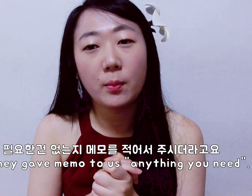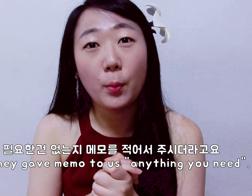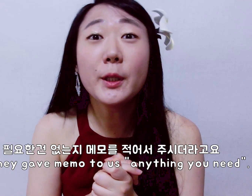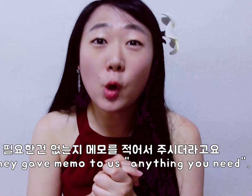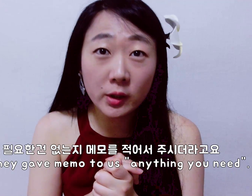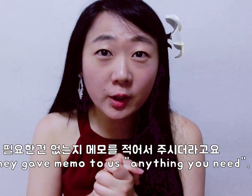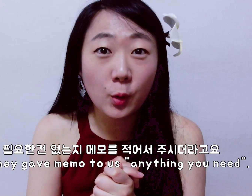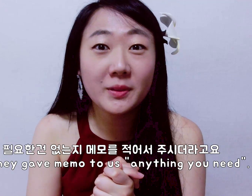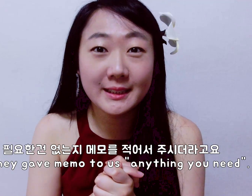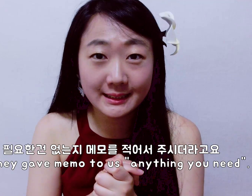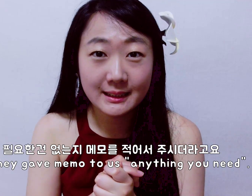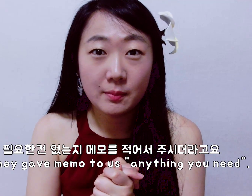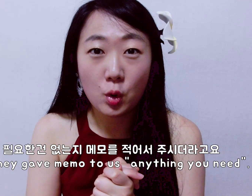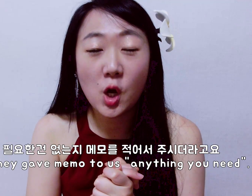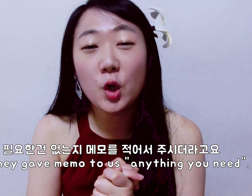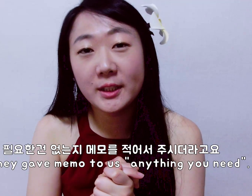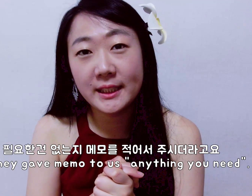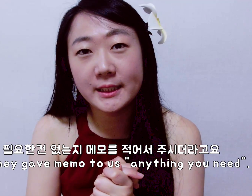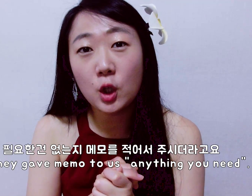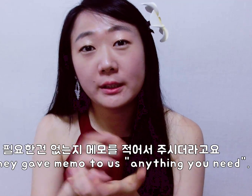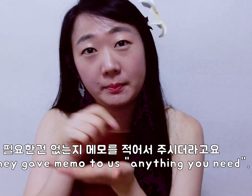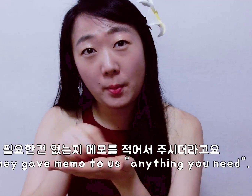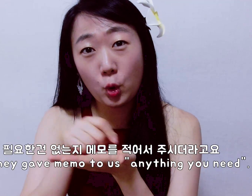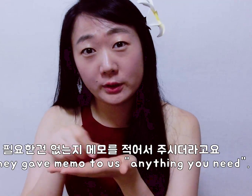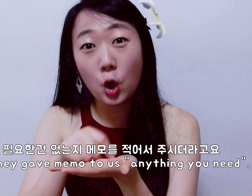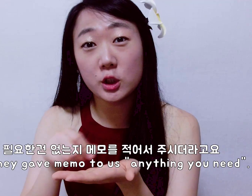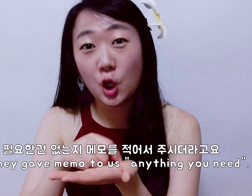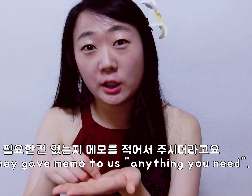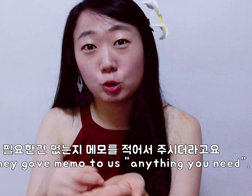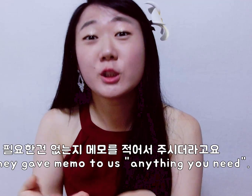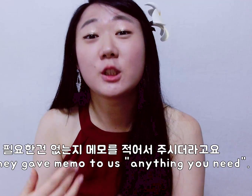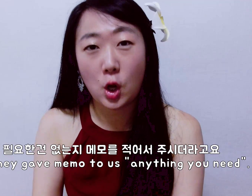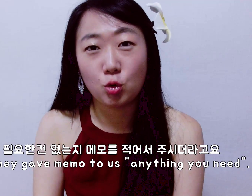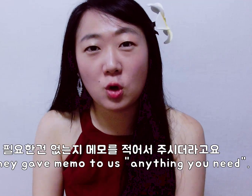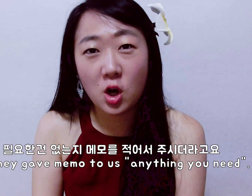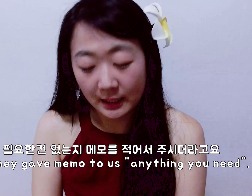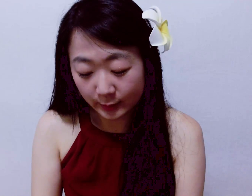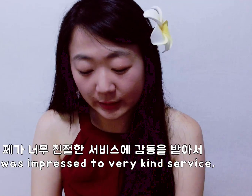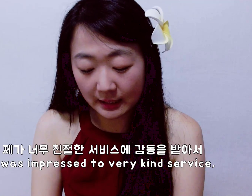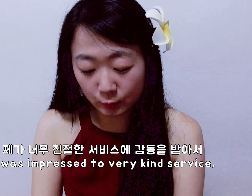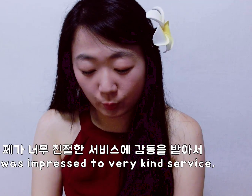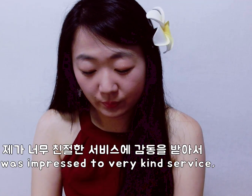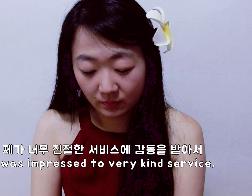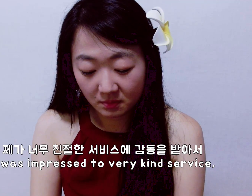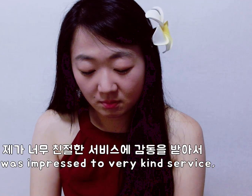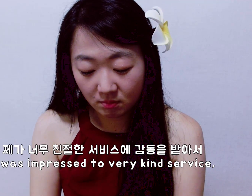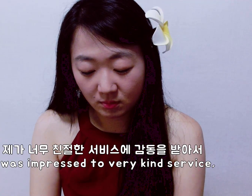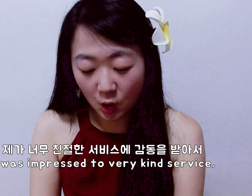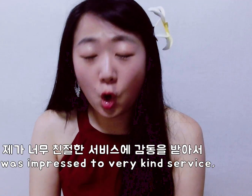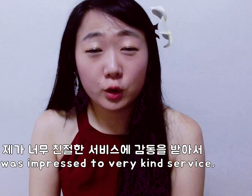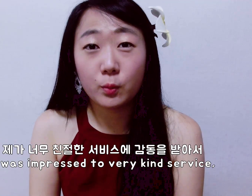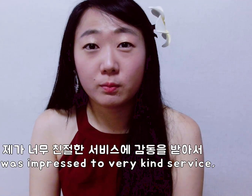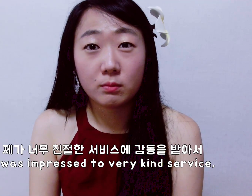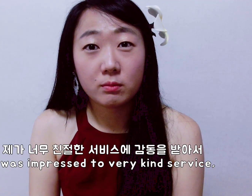또 필요한건 없는지 메모를 적어서 주시더라고요also they gave memo to us